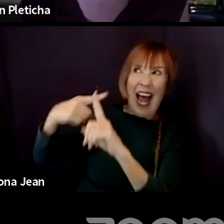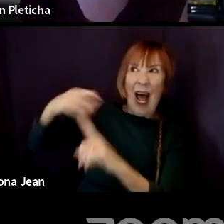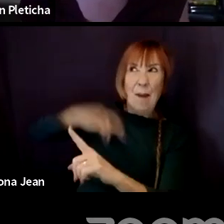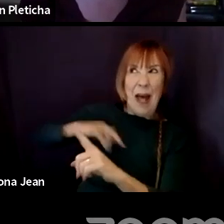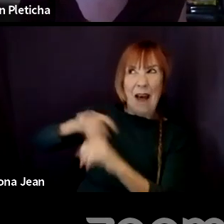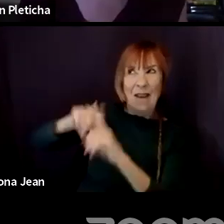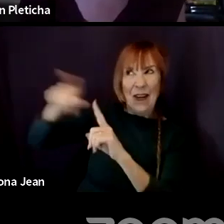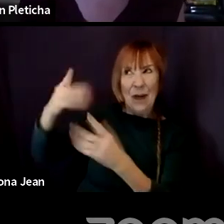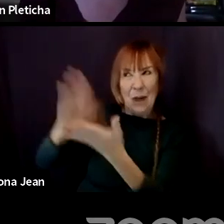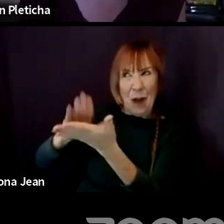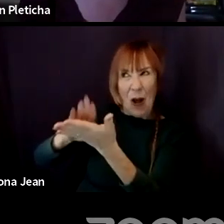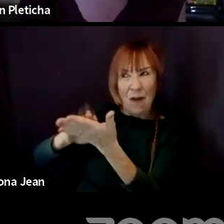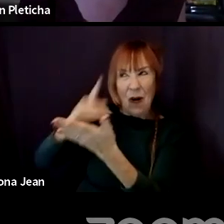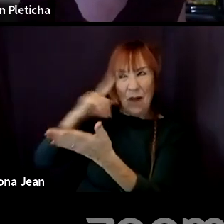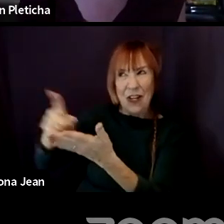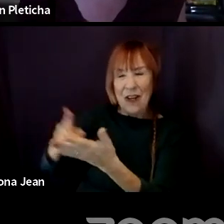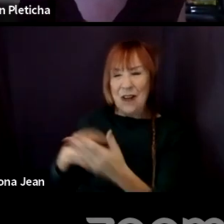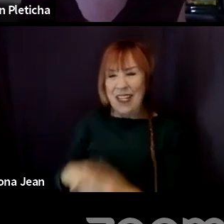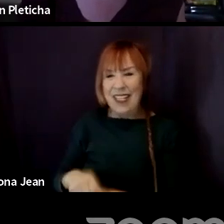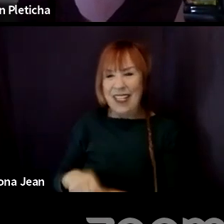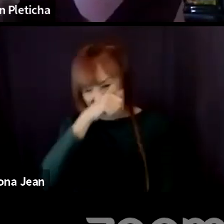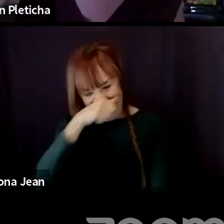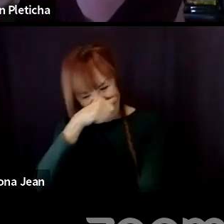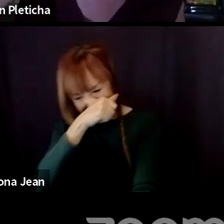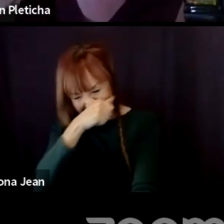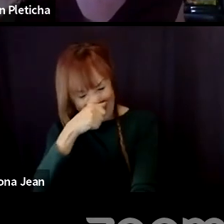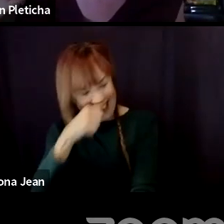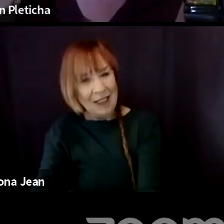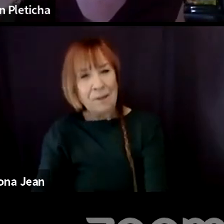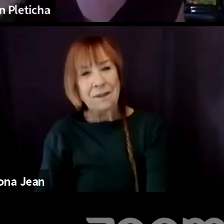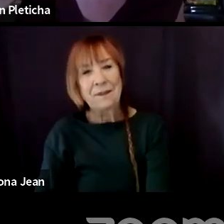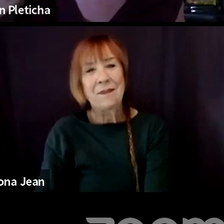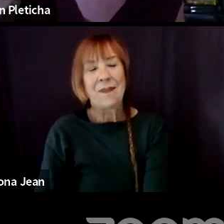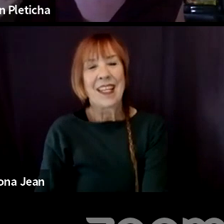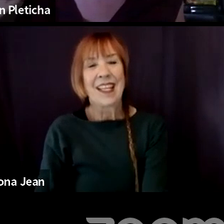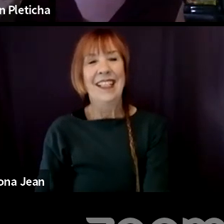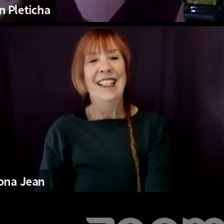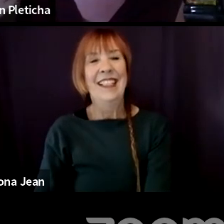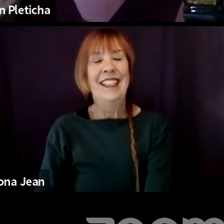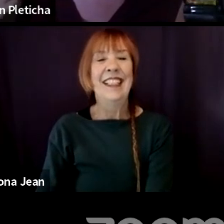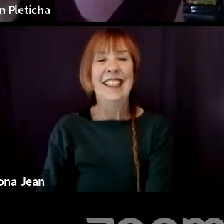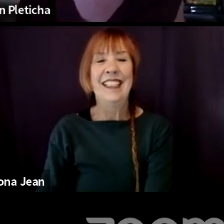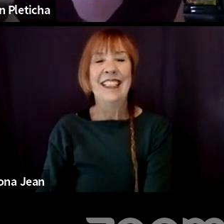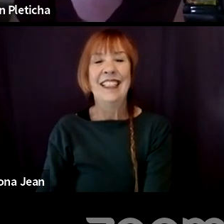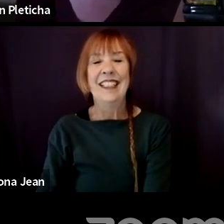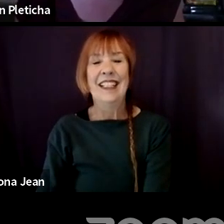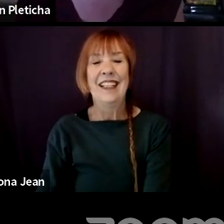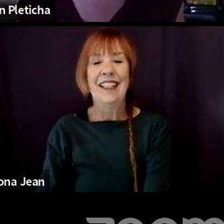Oh. Of course, when I do and it does. (mumbles)